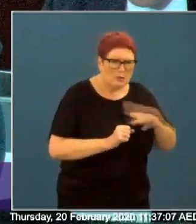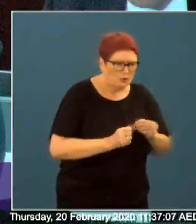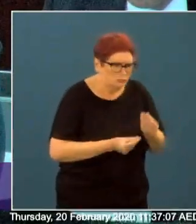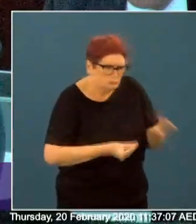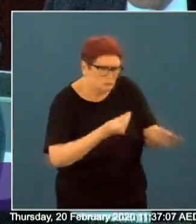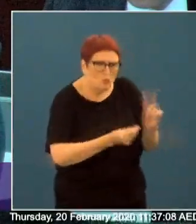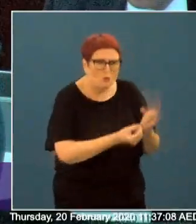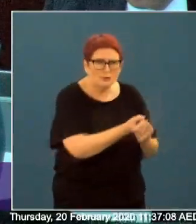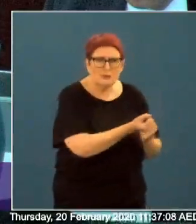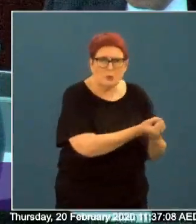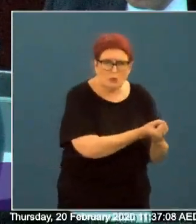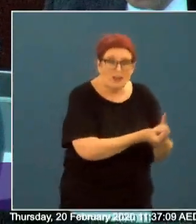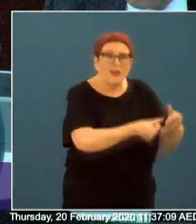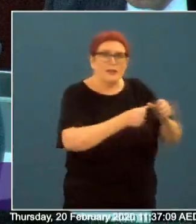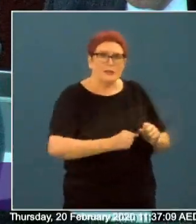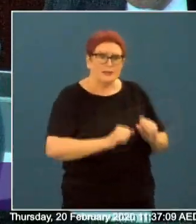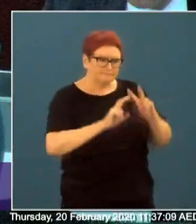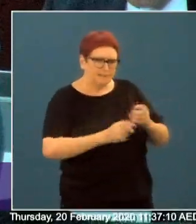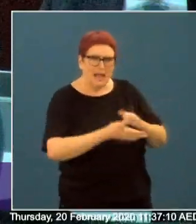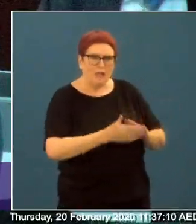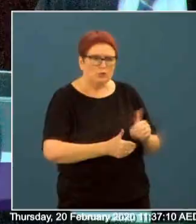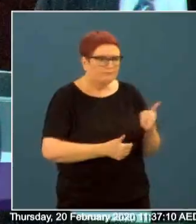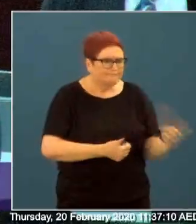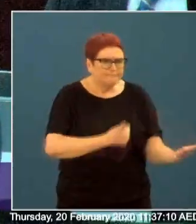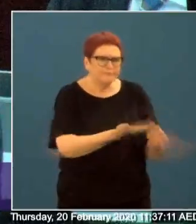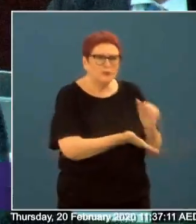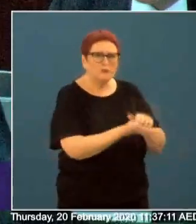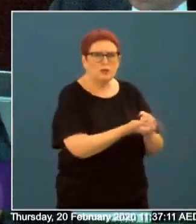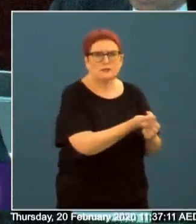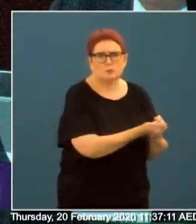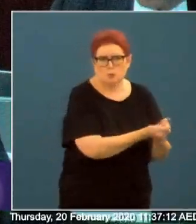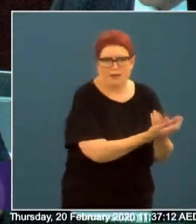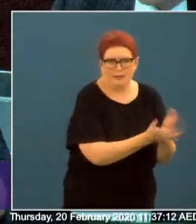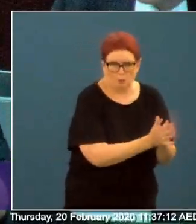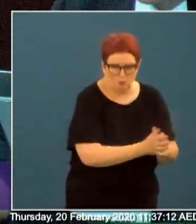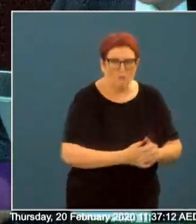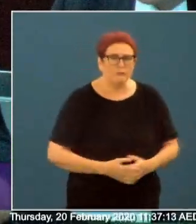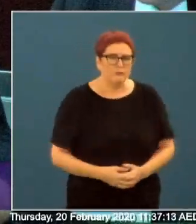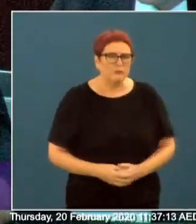in turn, explore how to address those needs in terms of addressing